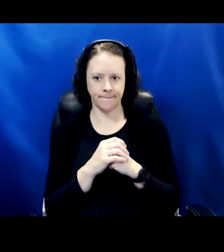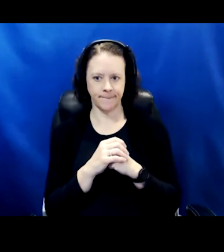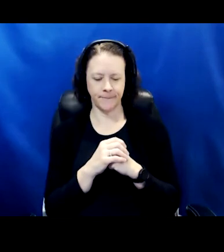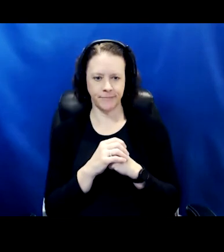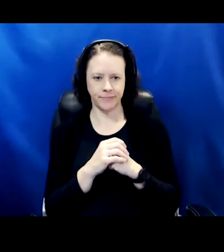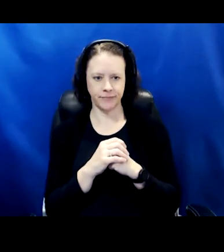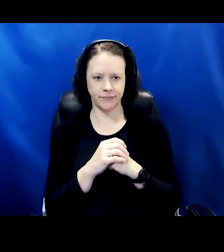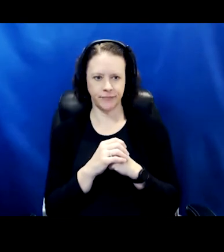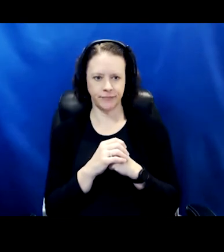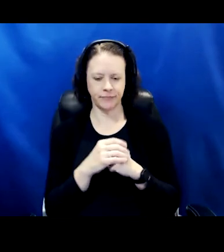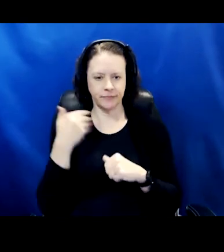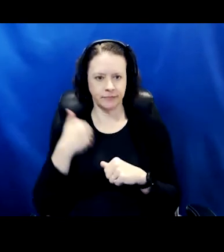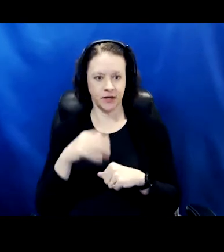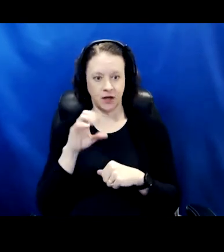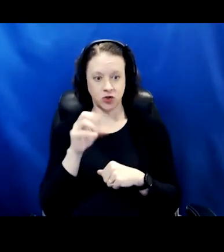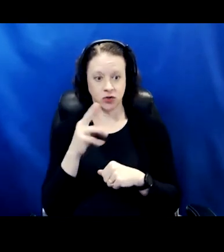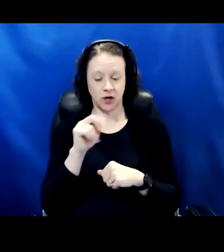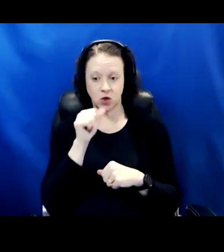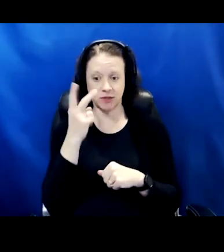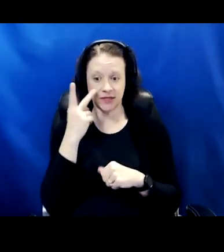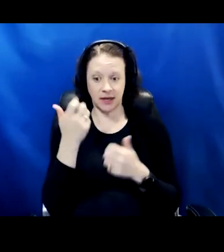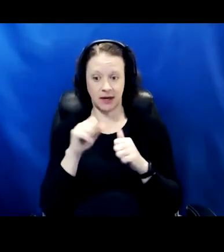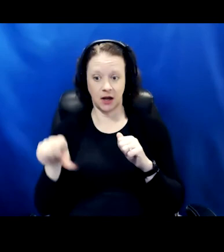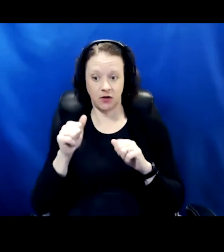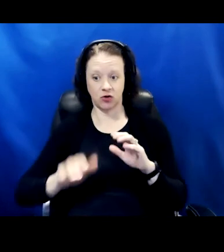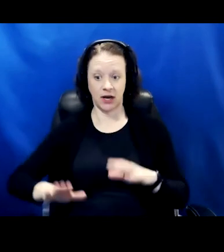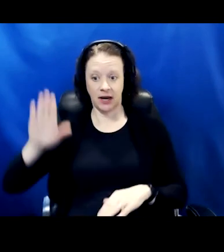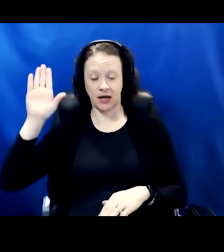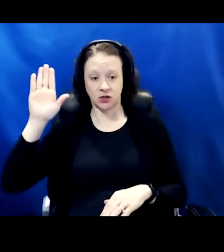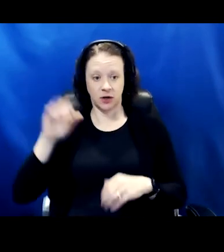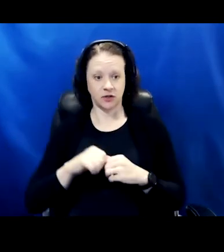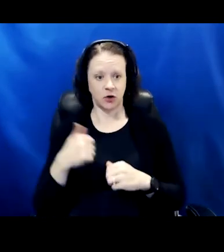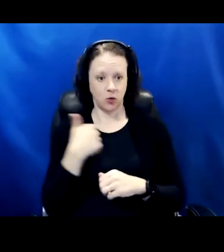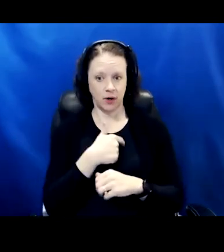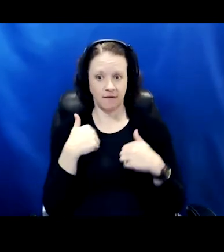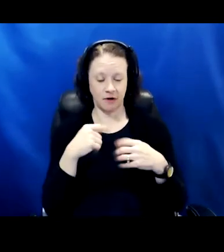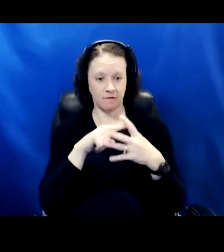[Susan] This is Susan. I don't see any other hands raised. We've got four more minutes.